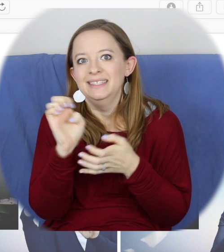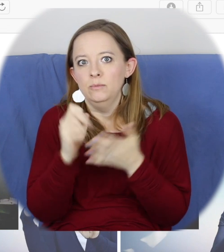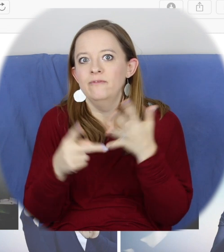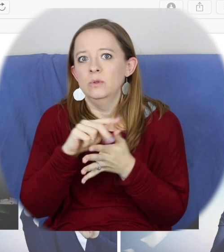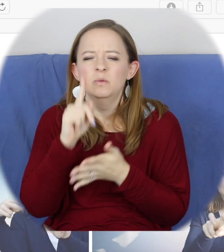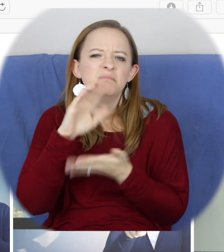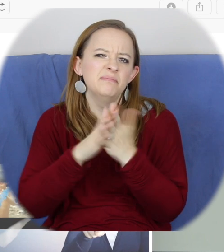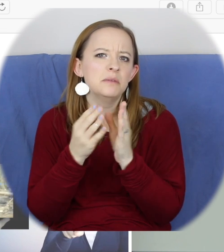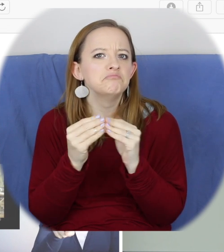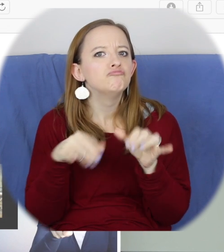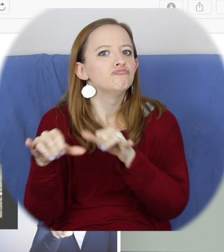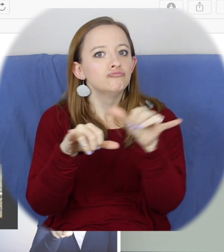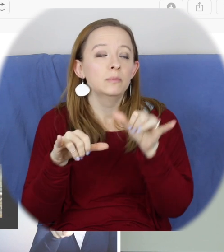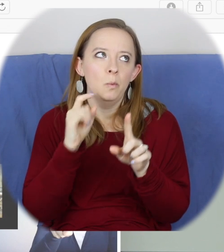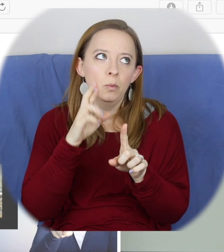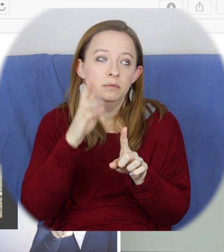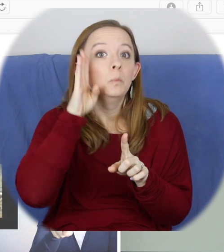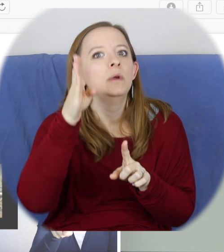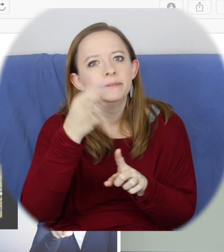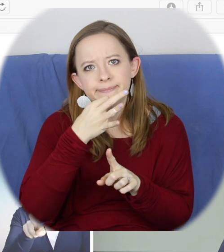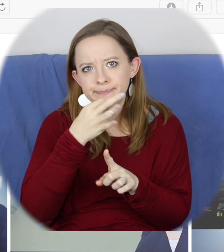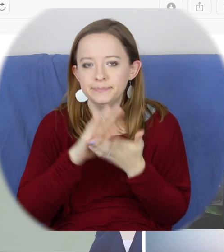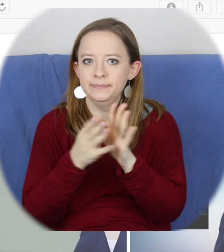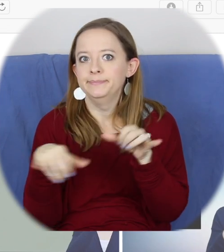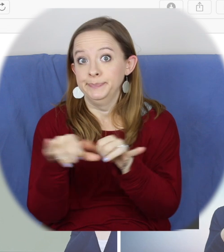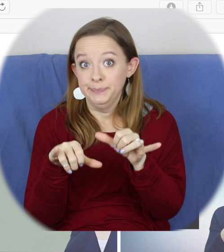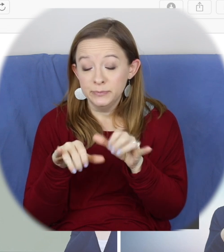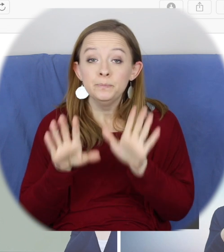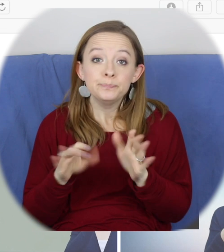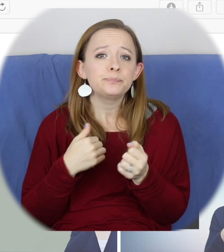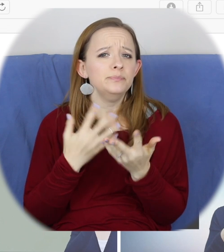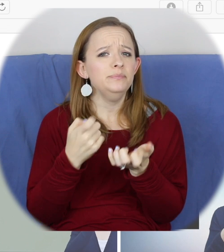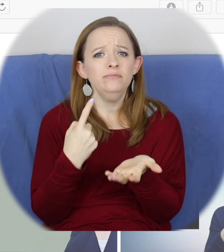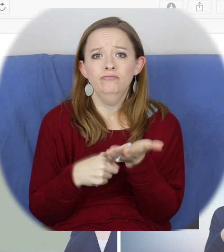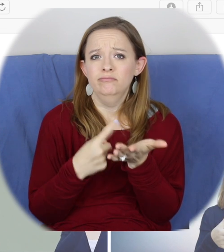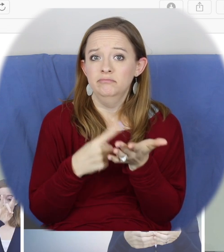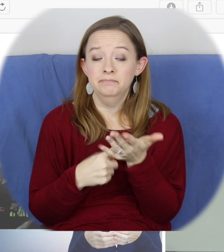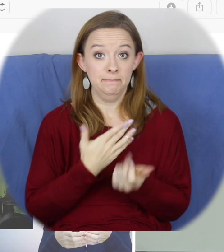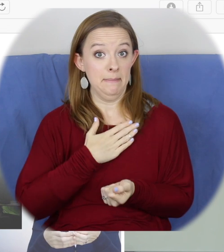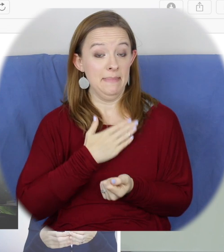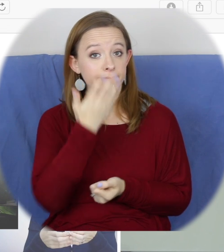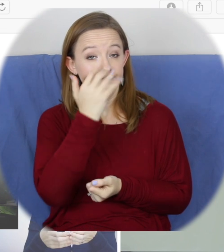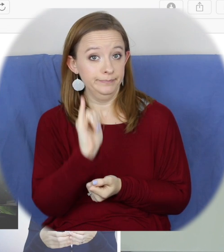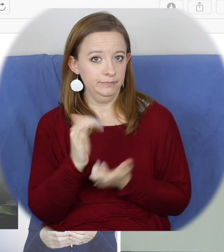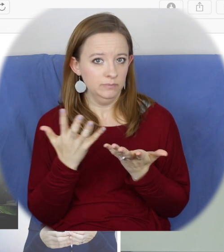So it's becoming pretty standard, or it will become pretty standard soon. So I wanted to kind of talk about what mine looks like